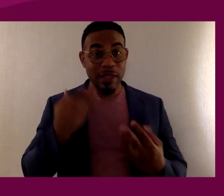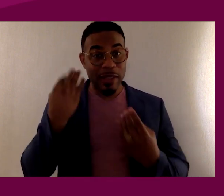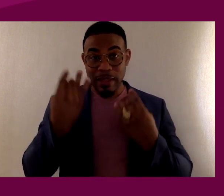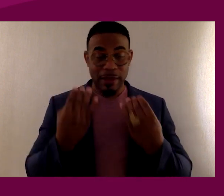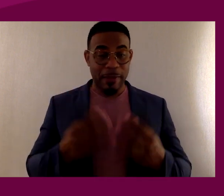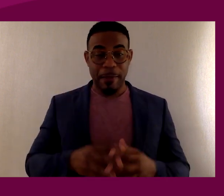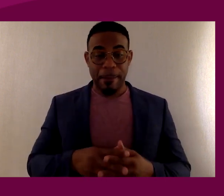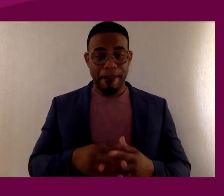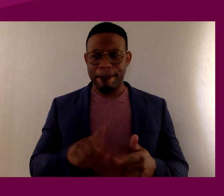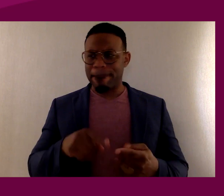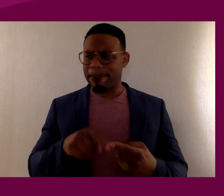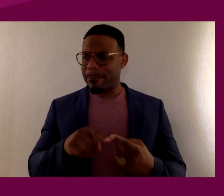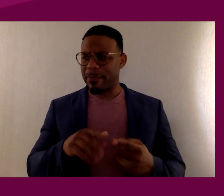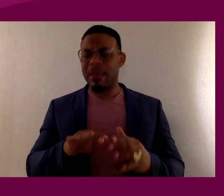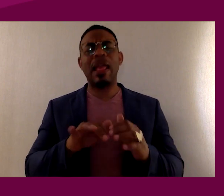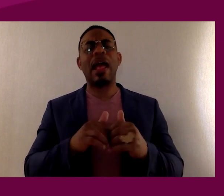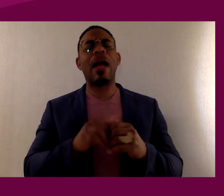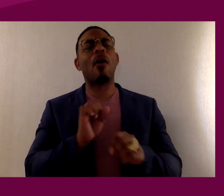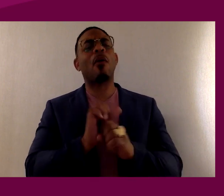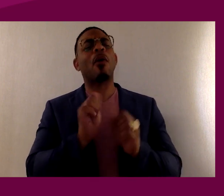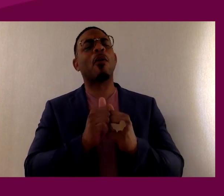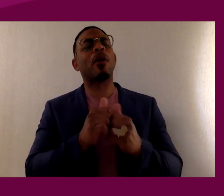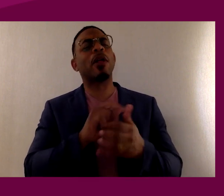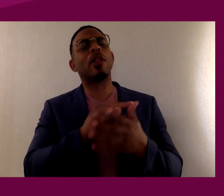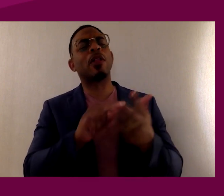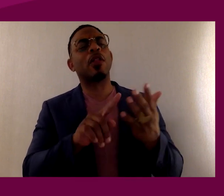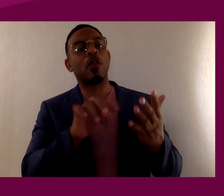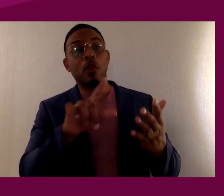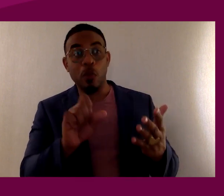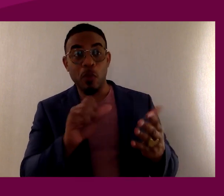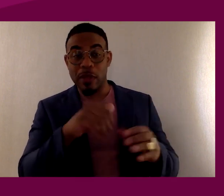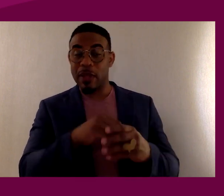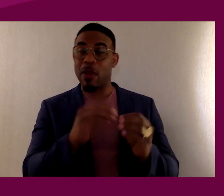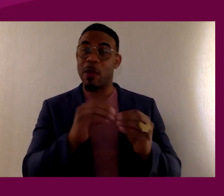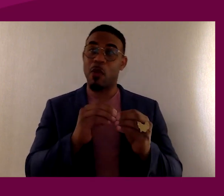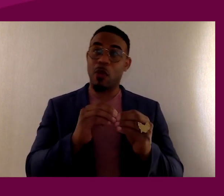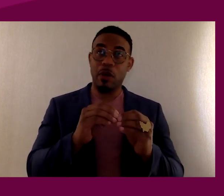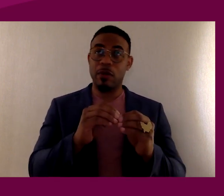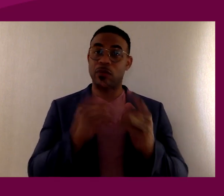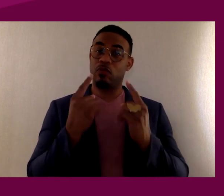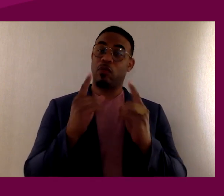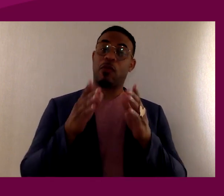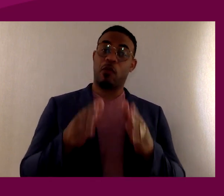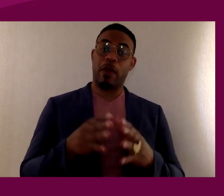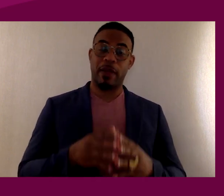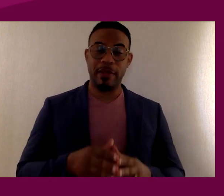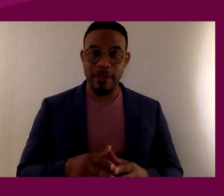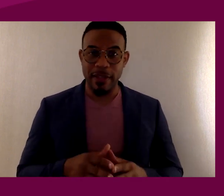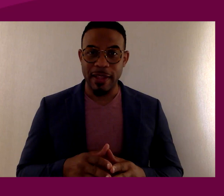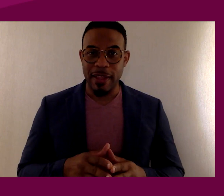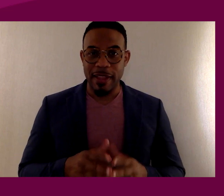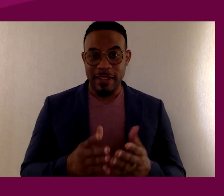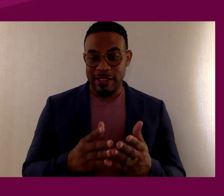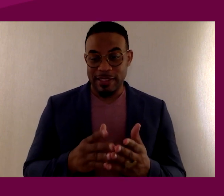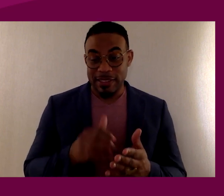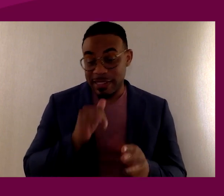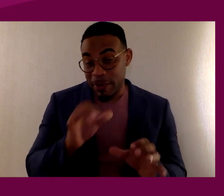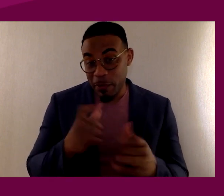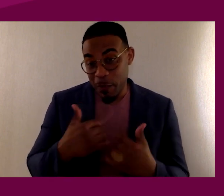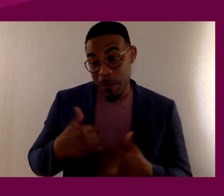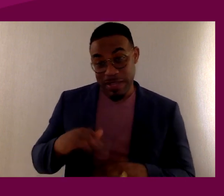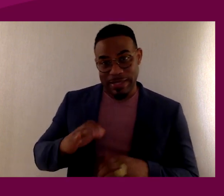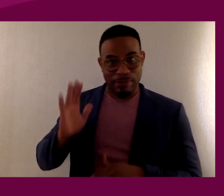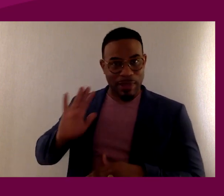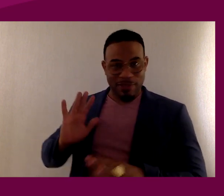to come up with some original thinking about how to work with these tools in a productive way. It